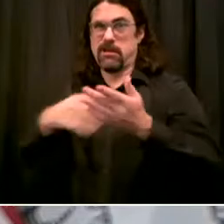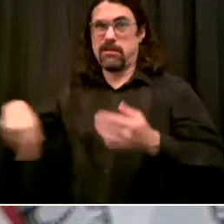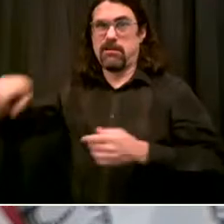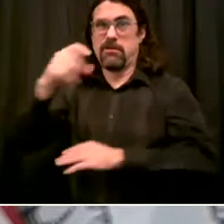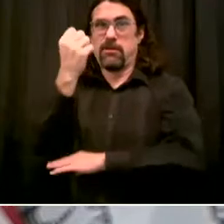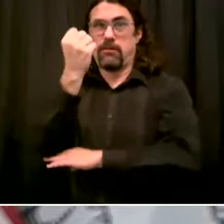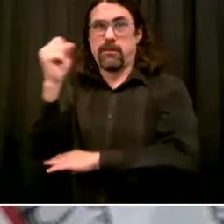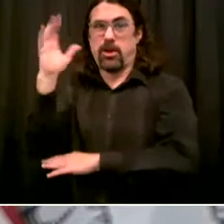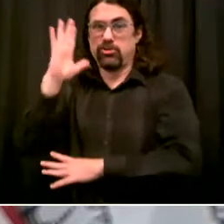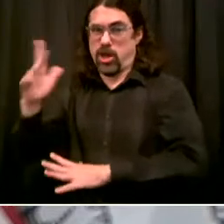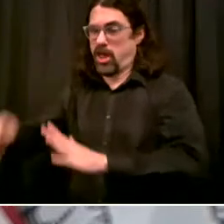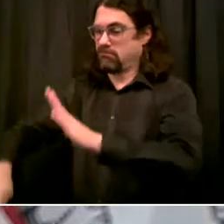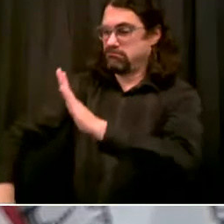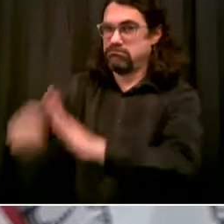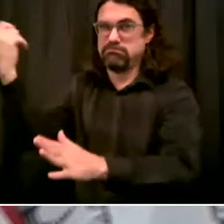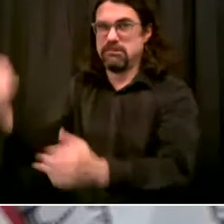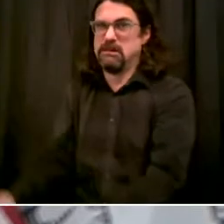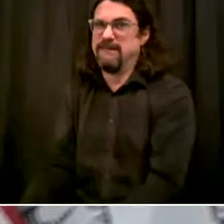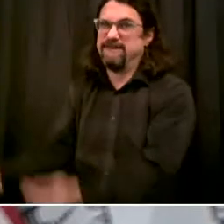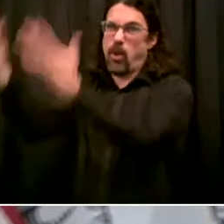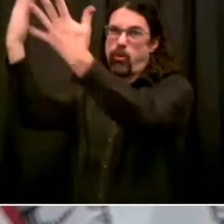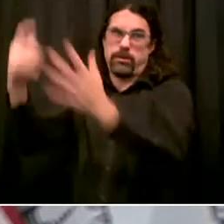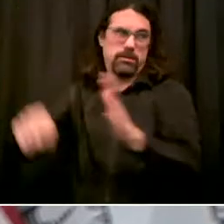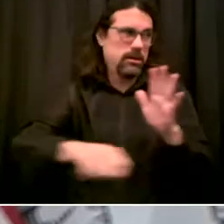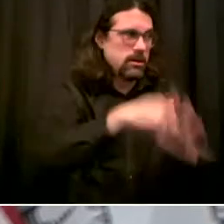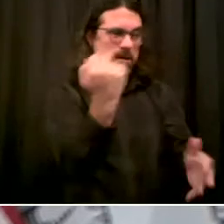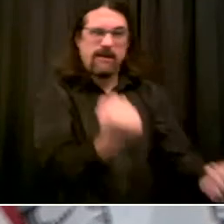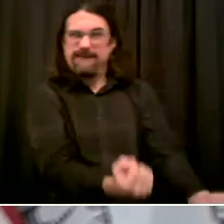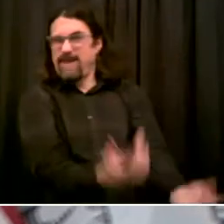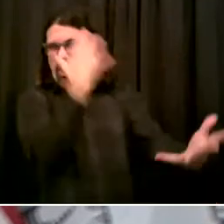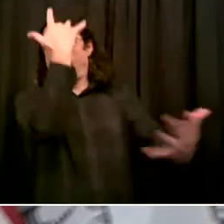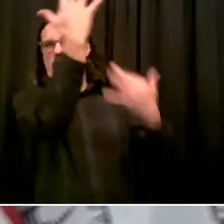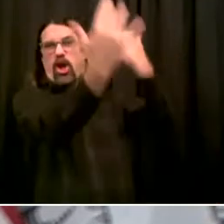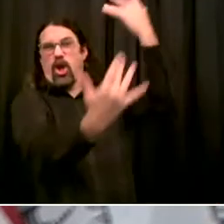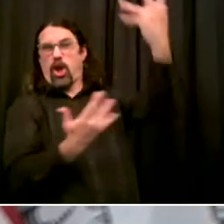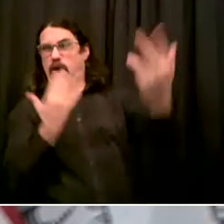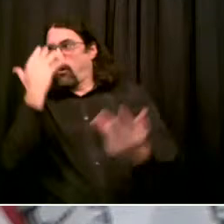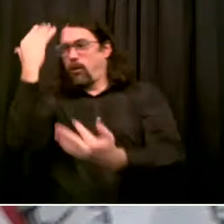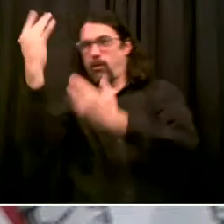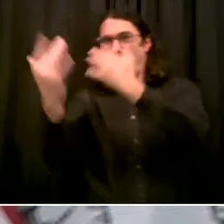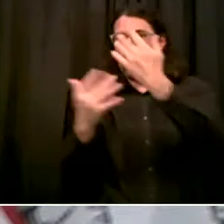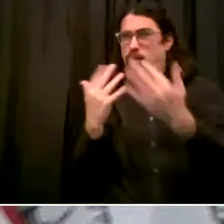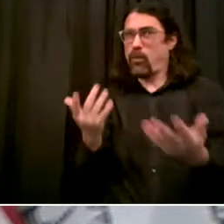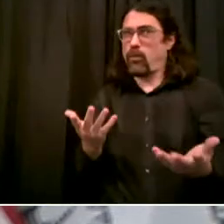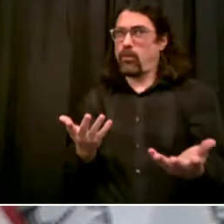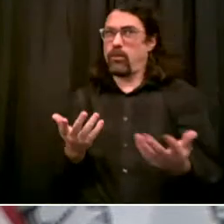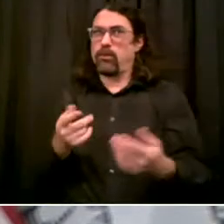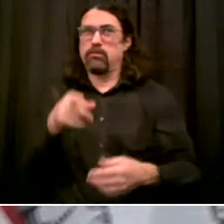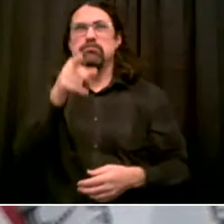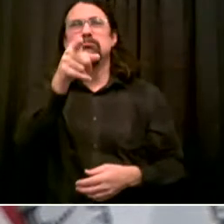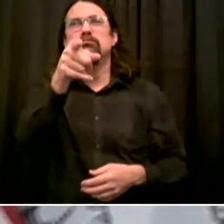FIRES AND DOING OTHER INTHGSGS. WHAT IS YOUR POSITION ON PROTESTERS WHO WOULD DO